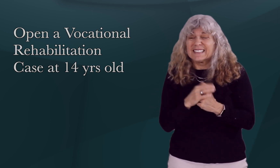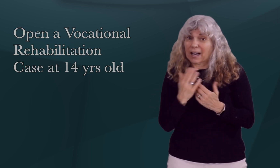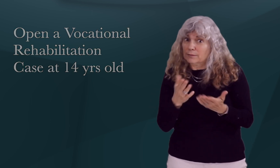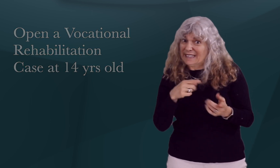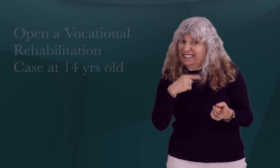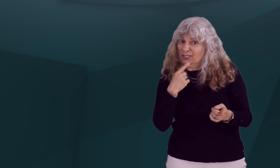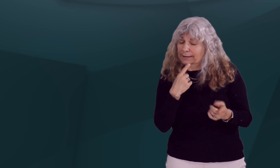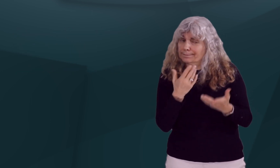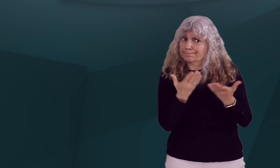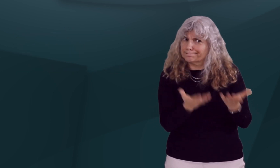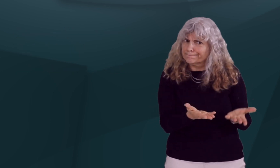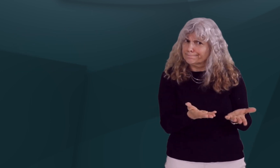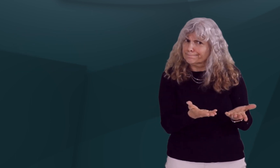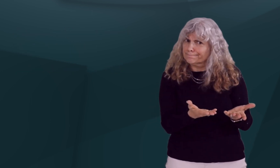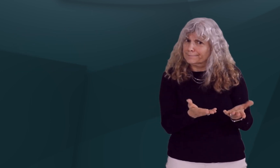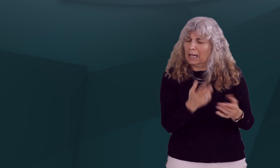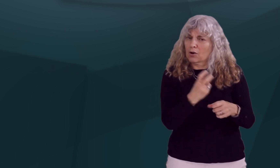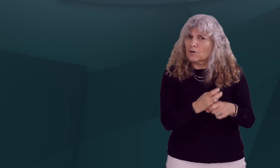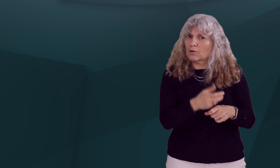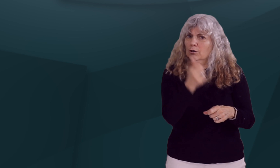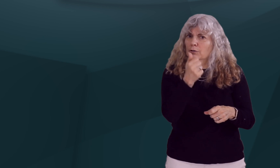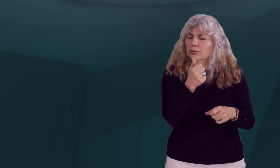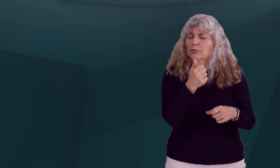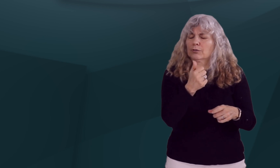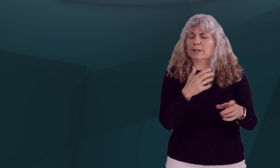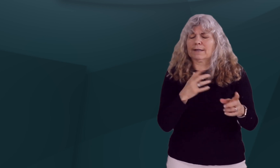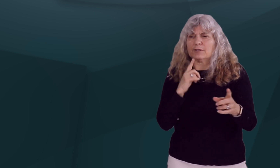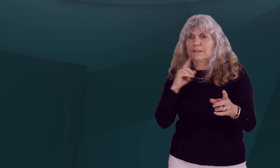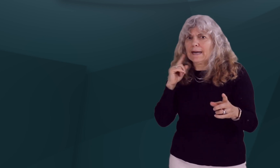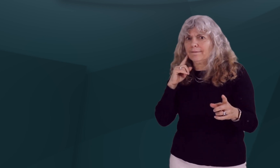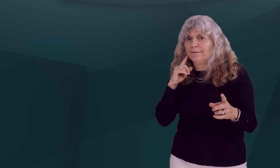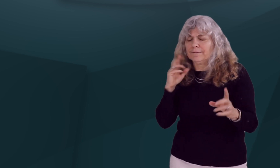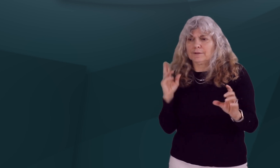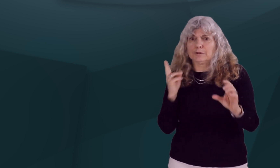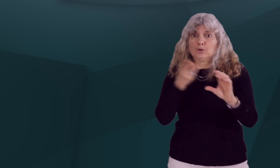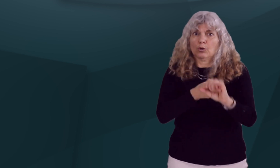Unfortunately, those programs are often geared for hearing teenagers and harder